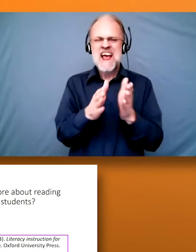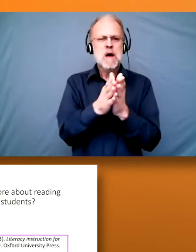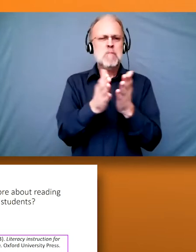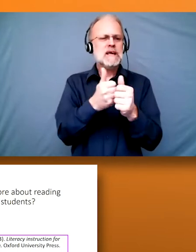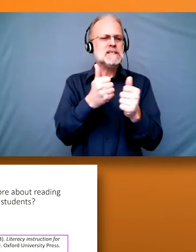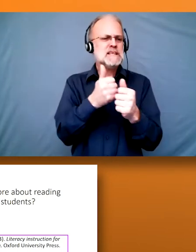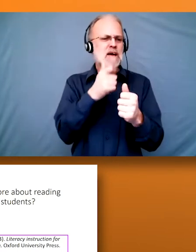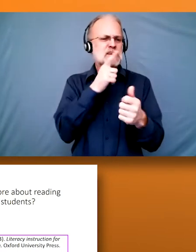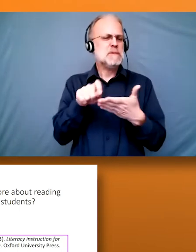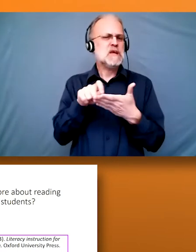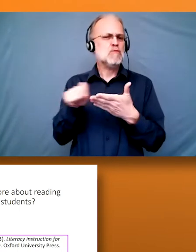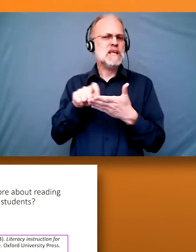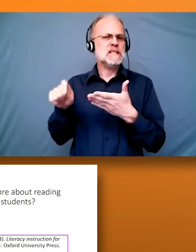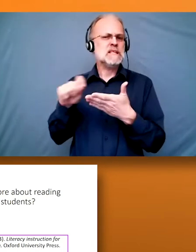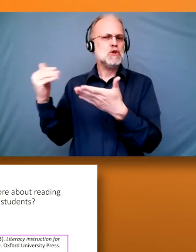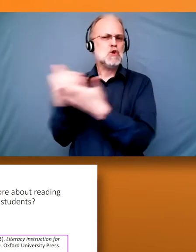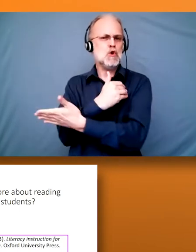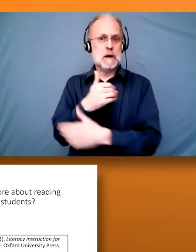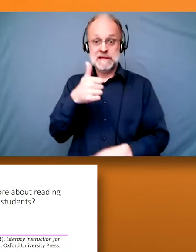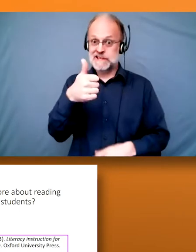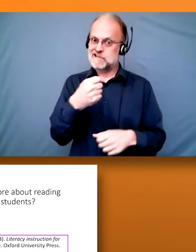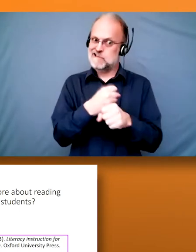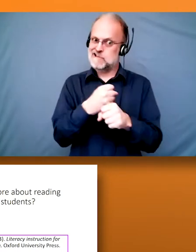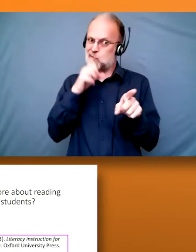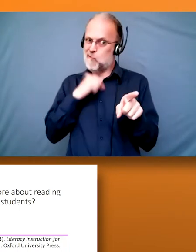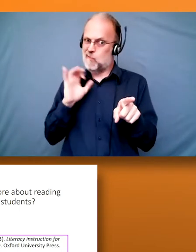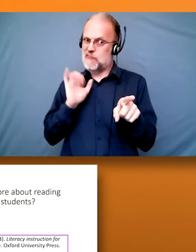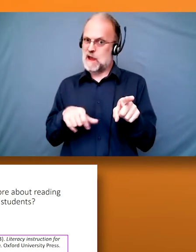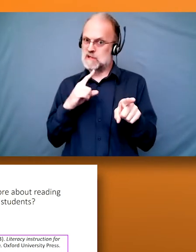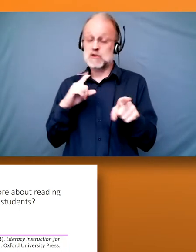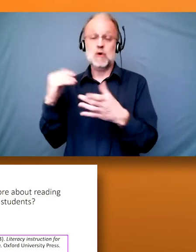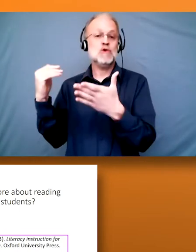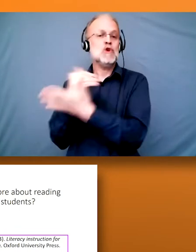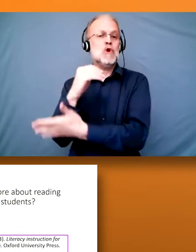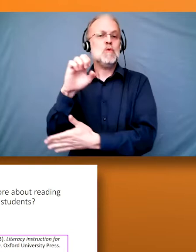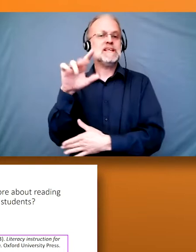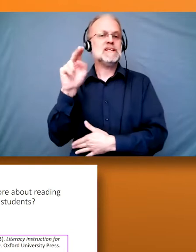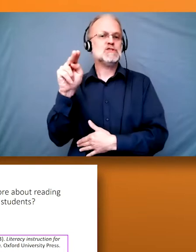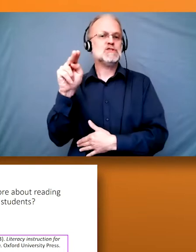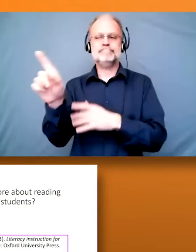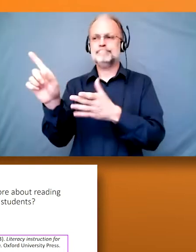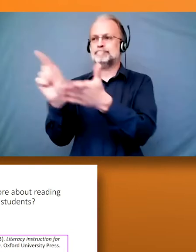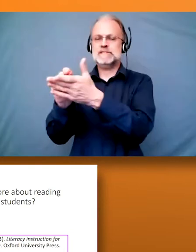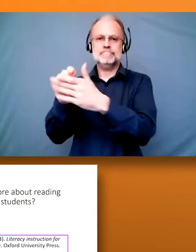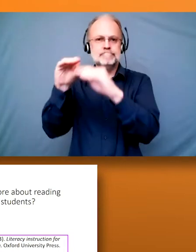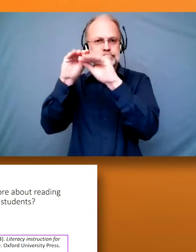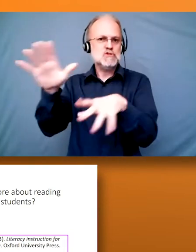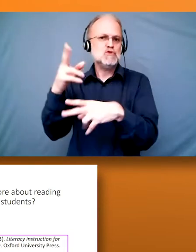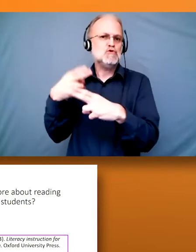The book is being rewritten right now because it's almost 10 years old. So they'll be a newer version out soon,